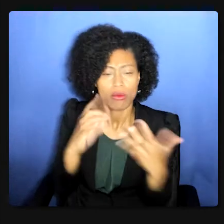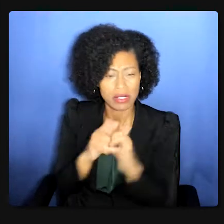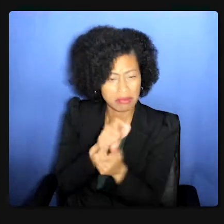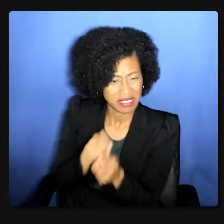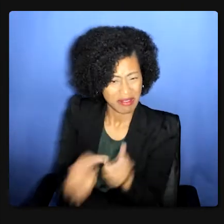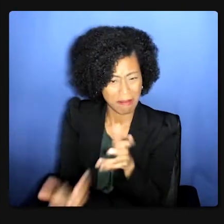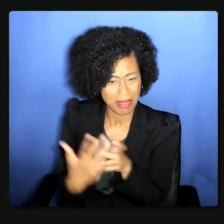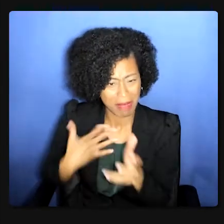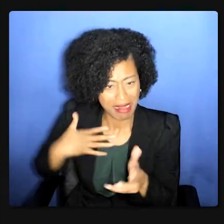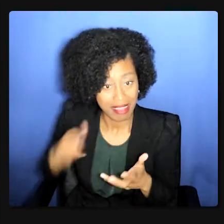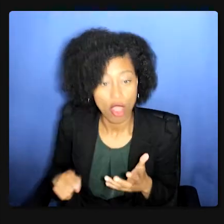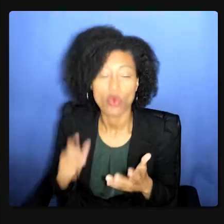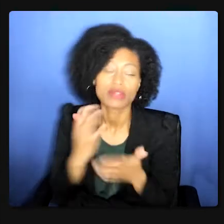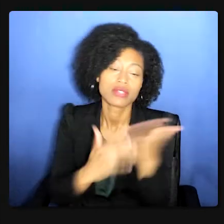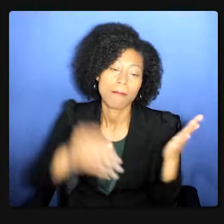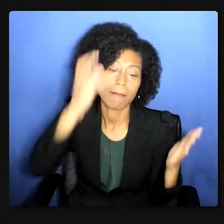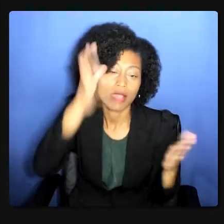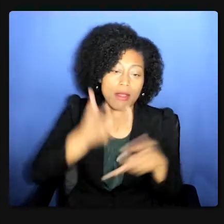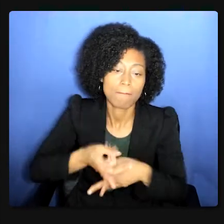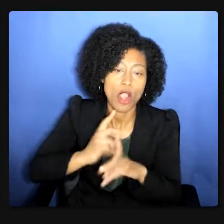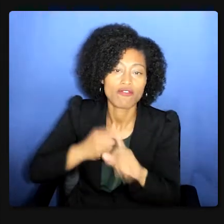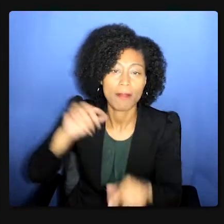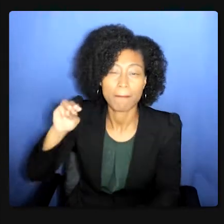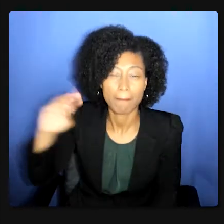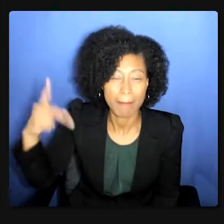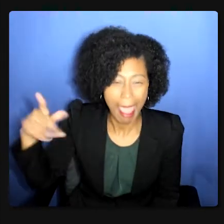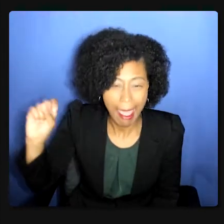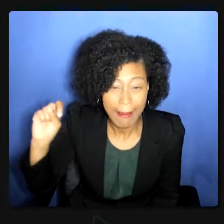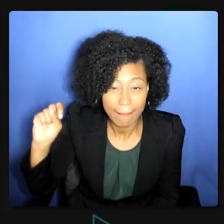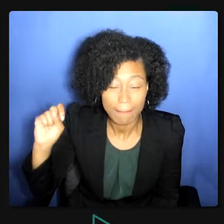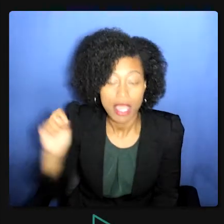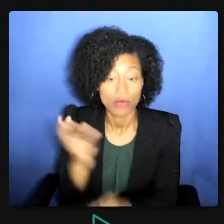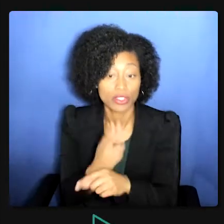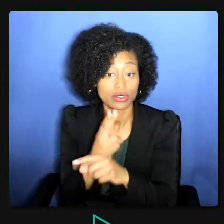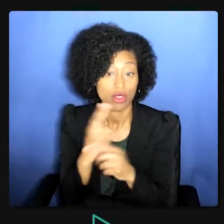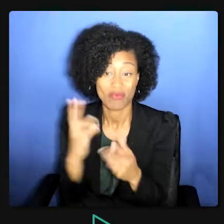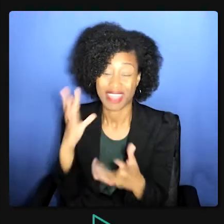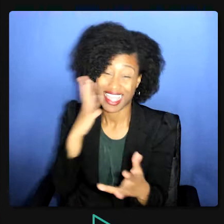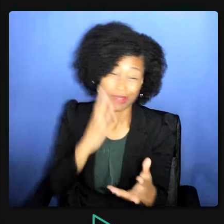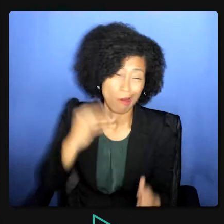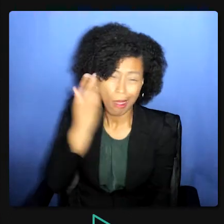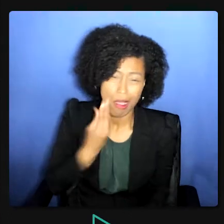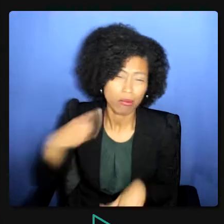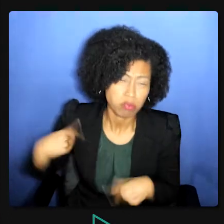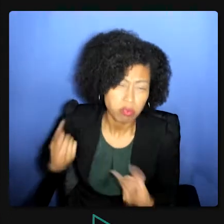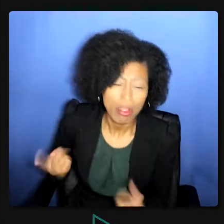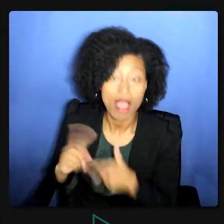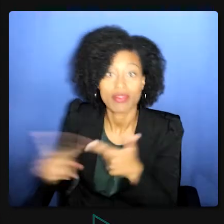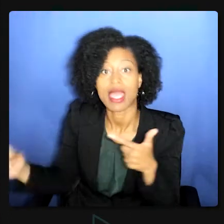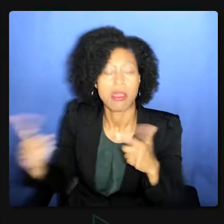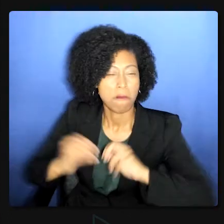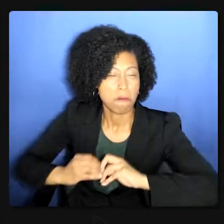[Dimitris] So those are some concepts that we borrowed from MPS, right? That's what I said we used all this experience to build Thundernetes.